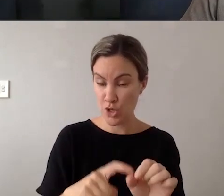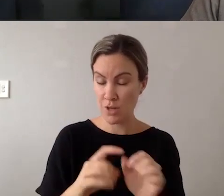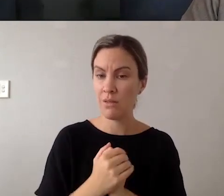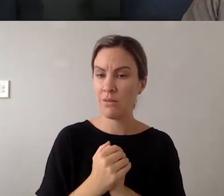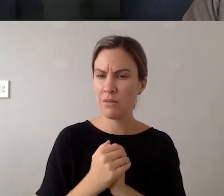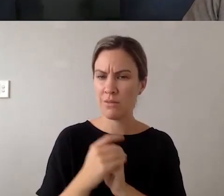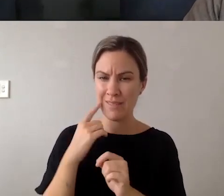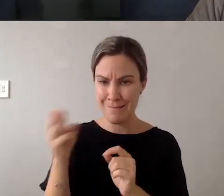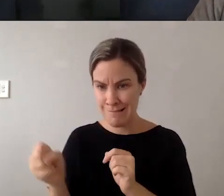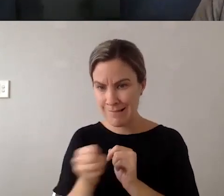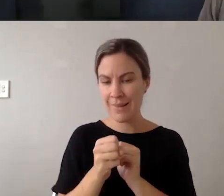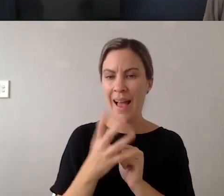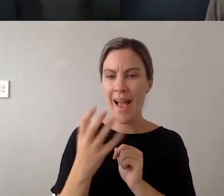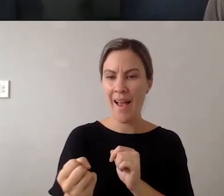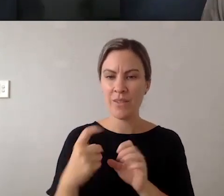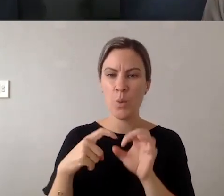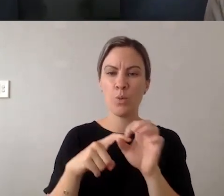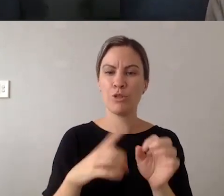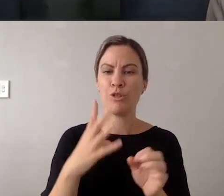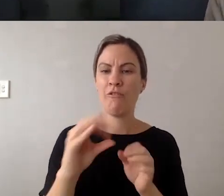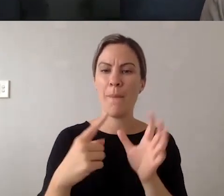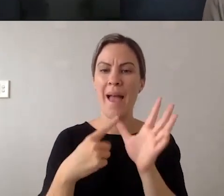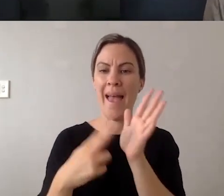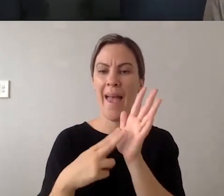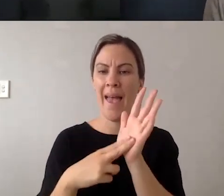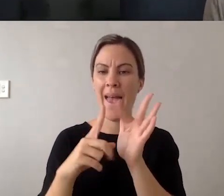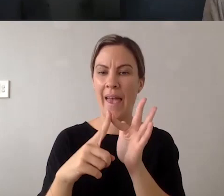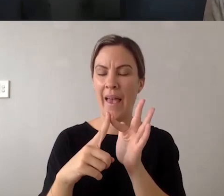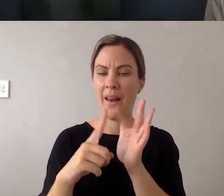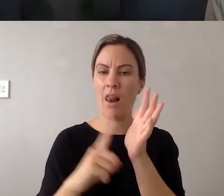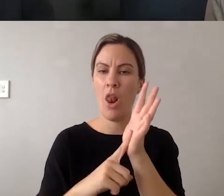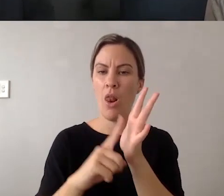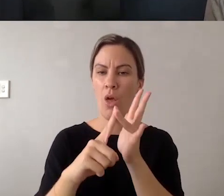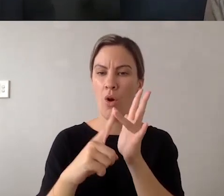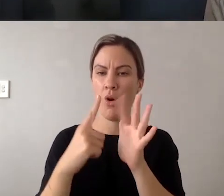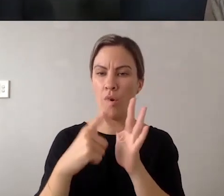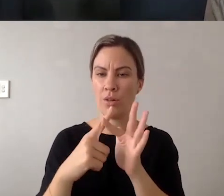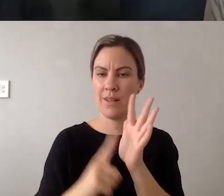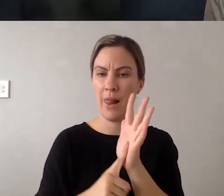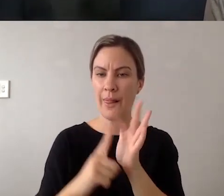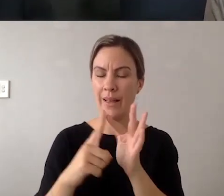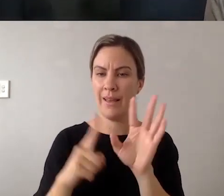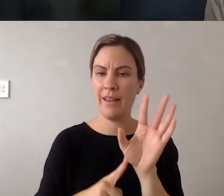bring in. We've got a question from Anne Loxley. Anne is, of course,